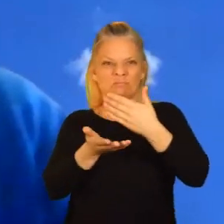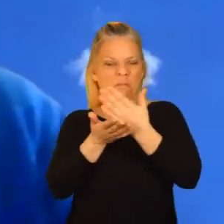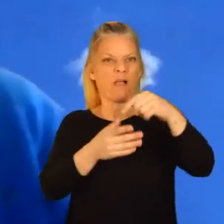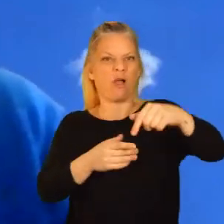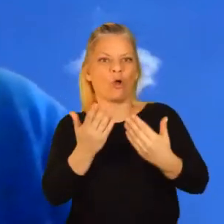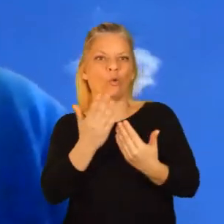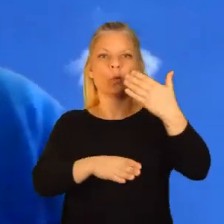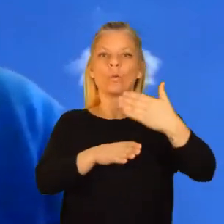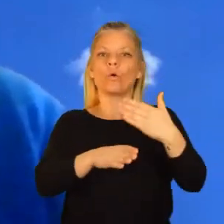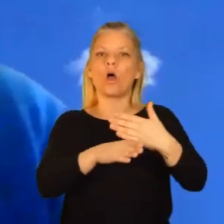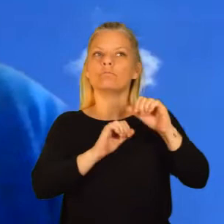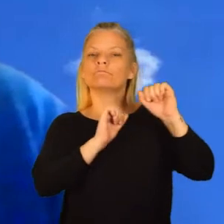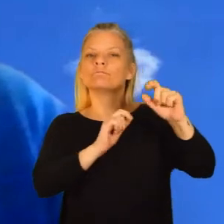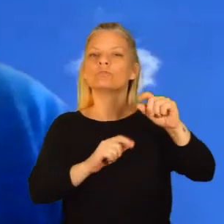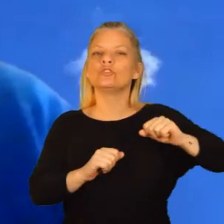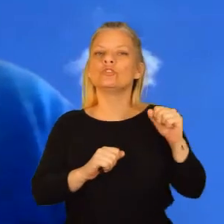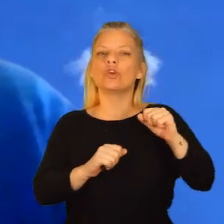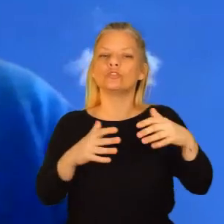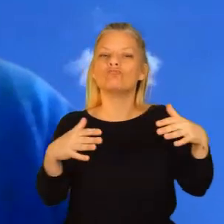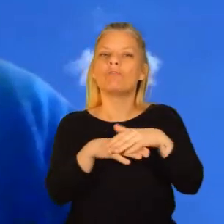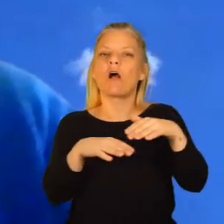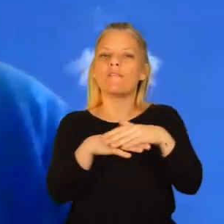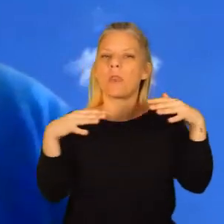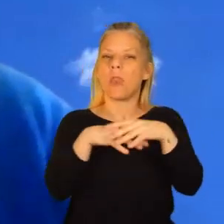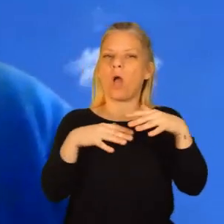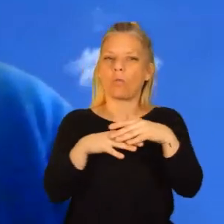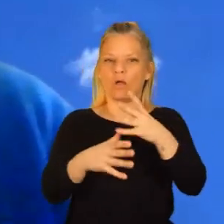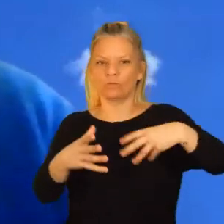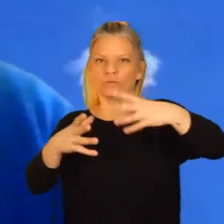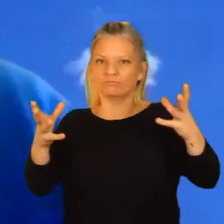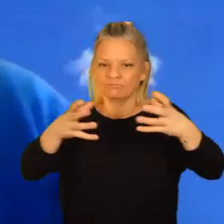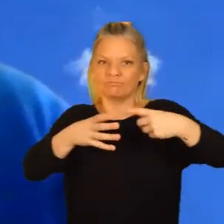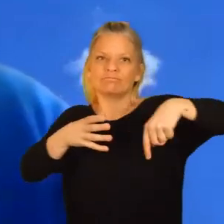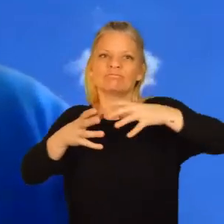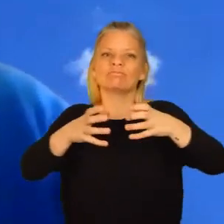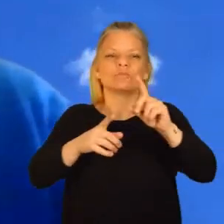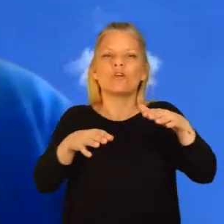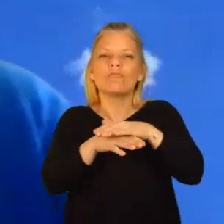part of our new work at Scottish Recovery Network within our peer recovery hub and I'm really really